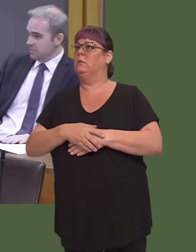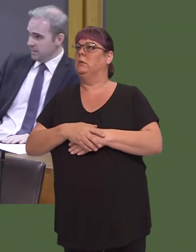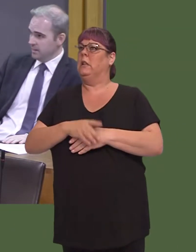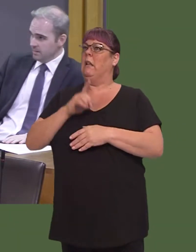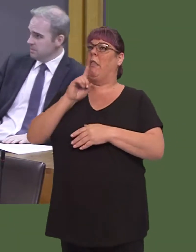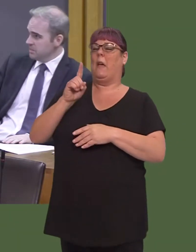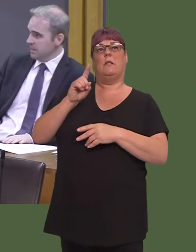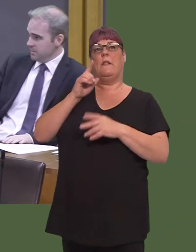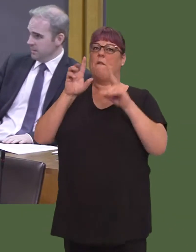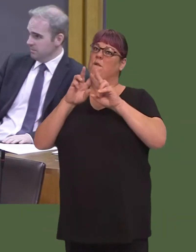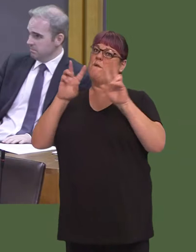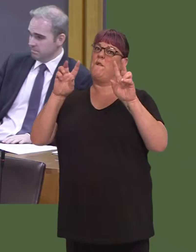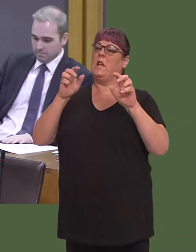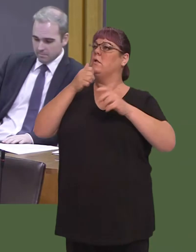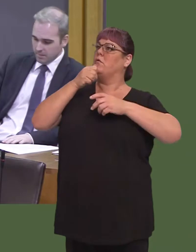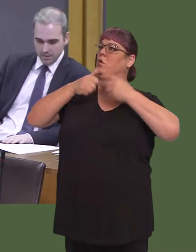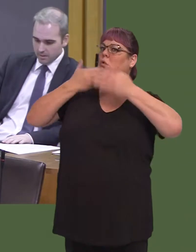framework. Gareth Bennett AM: Yes, you're talking about